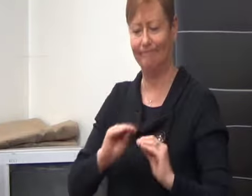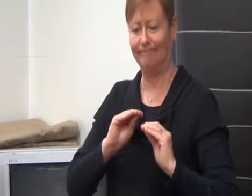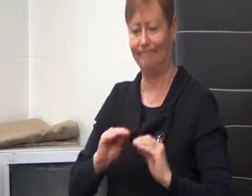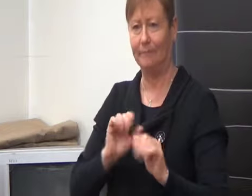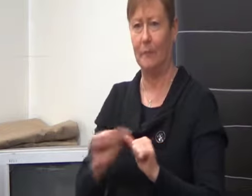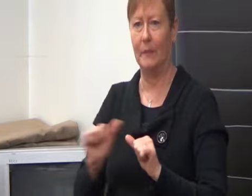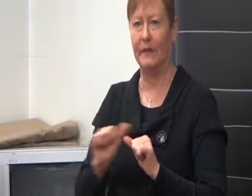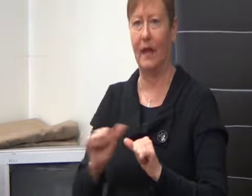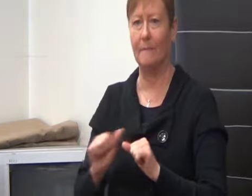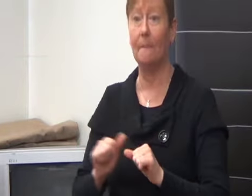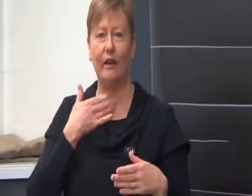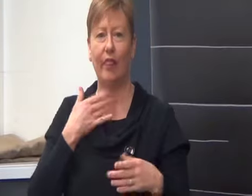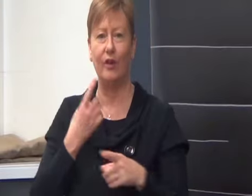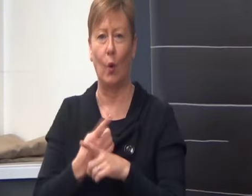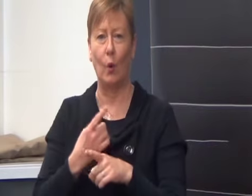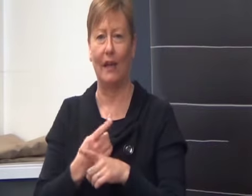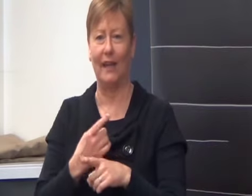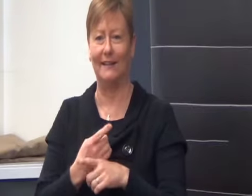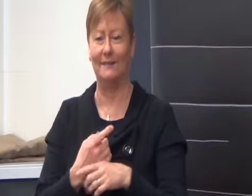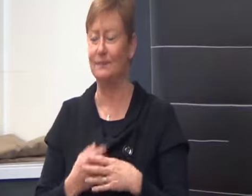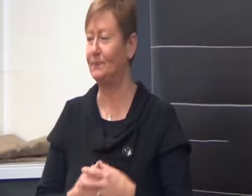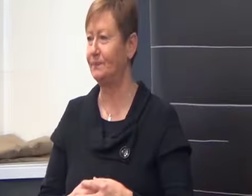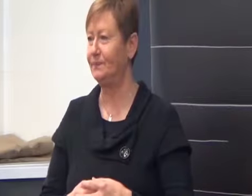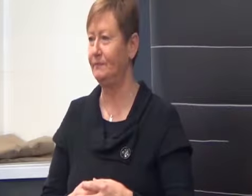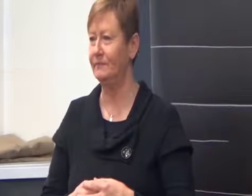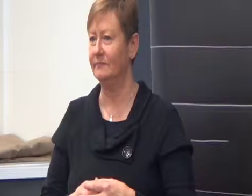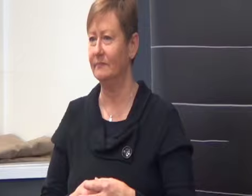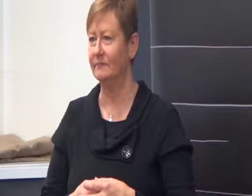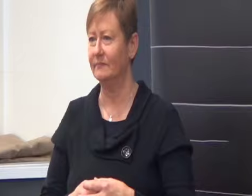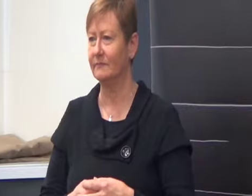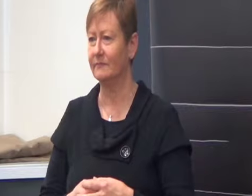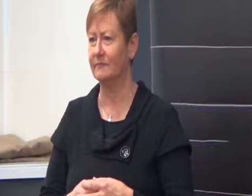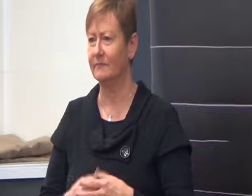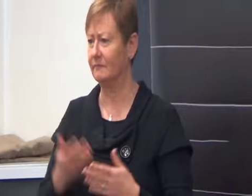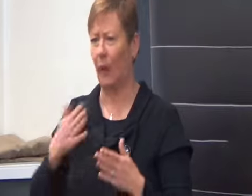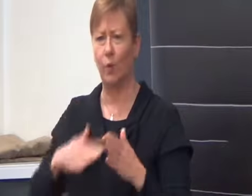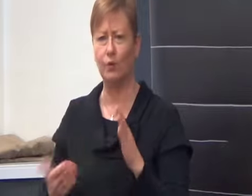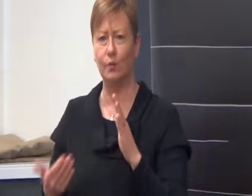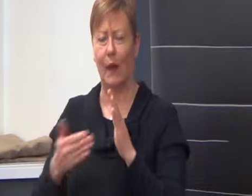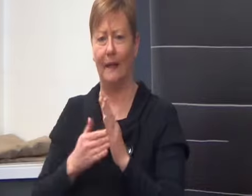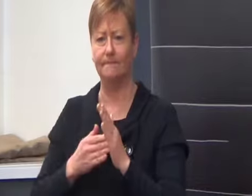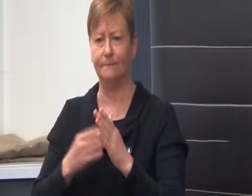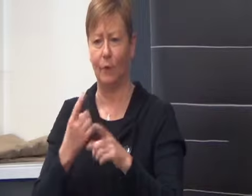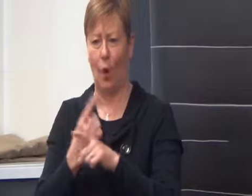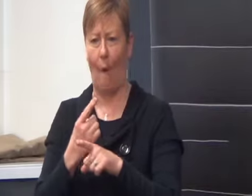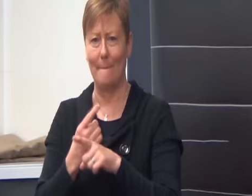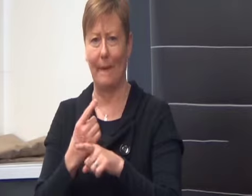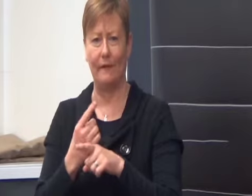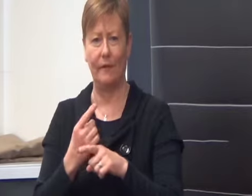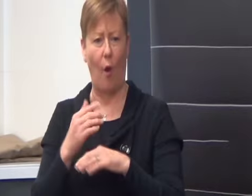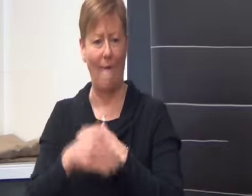Meredith Prain: I just had a comment because of what Alex asked: what's the difference